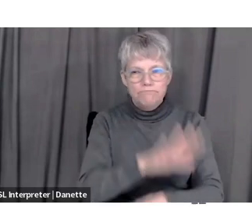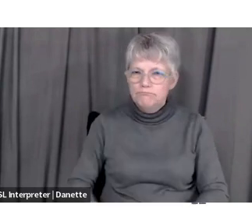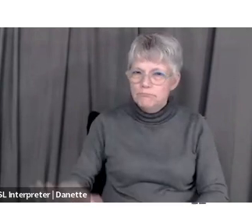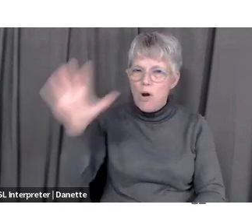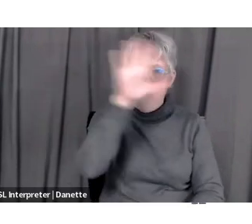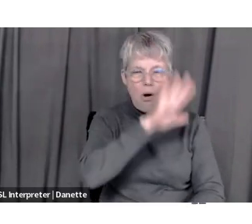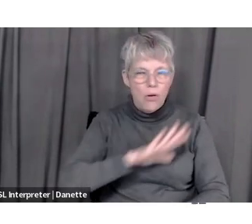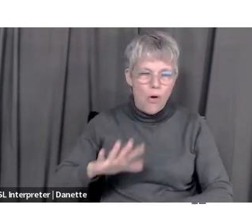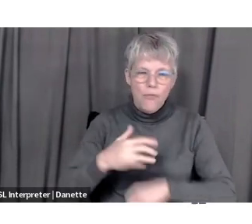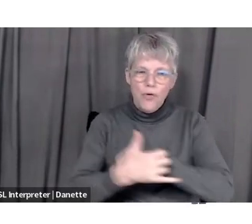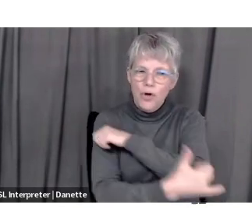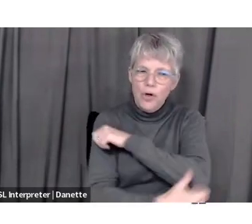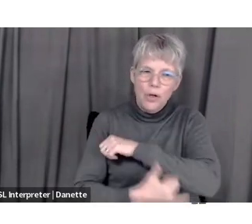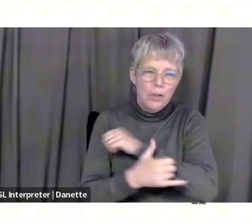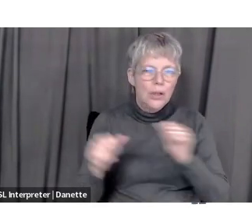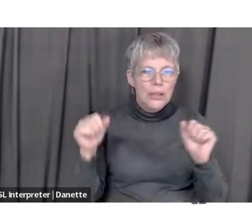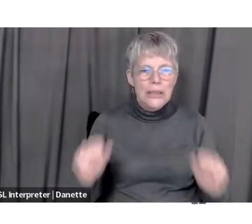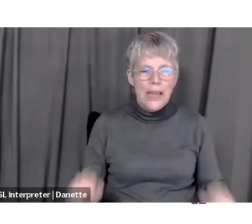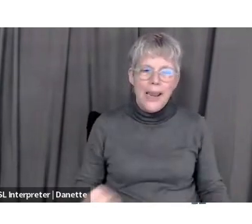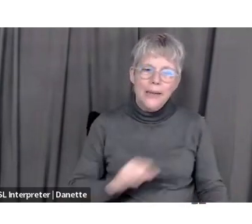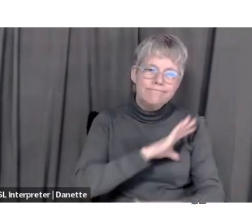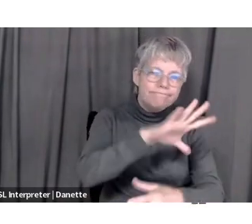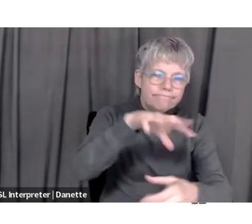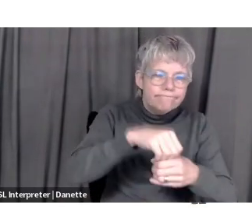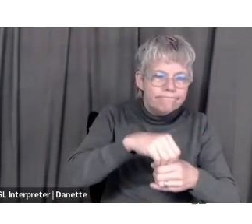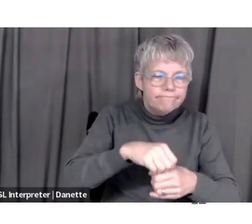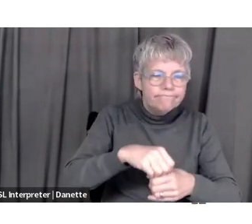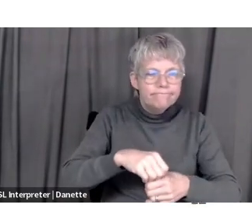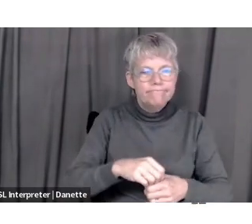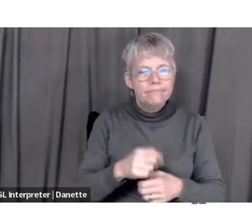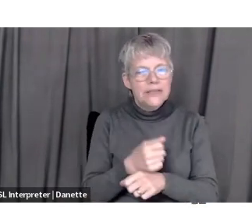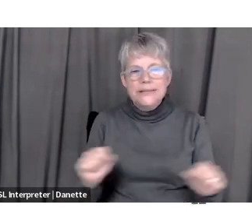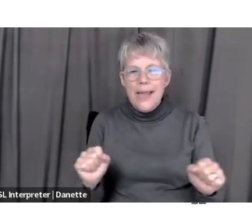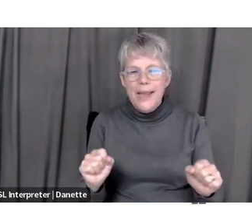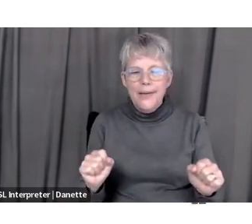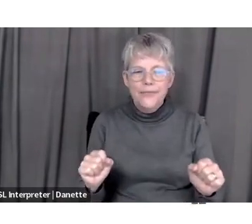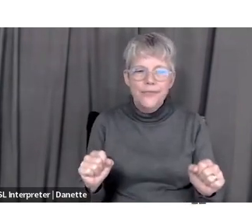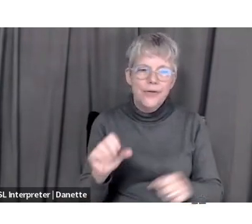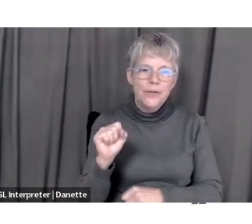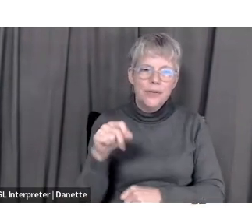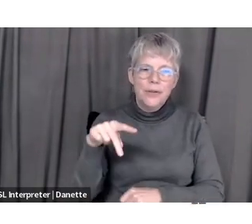Peers across the nation can engage with each other to save space.